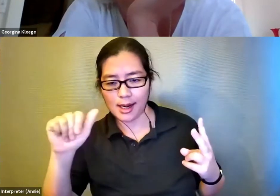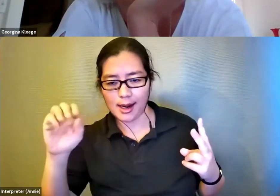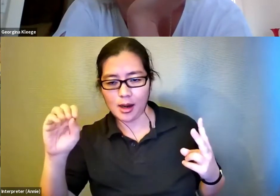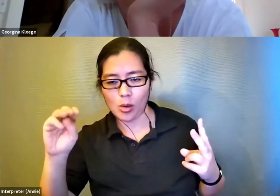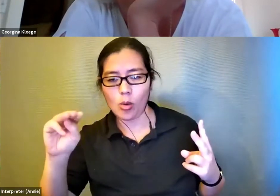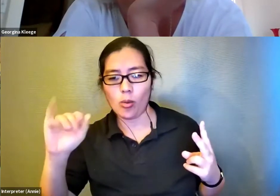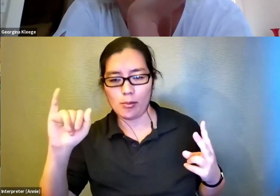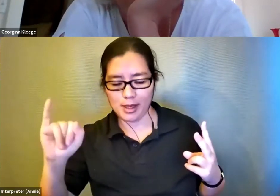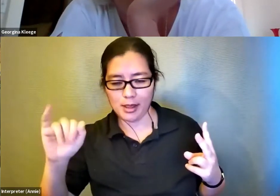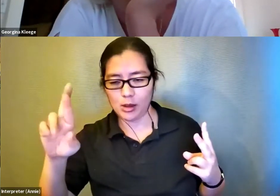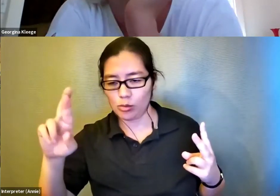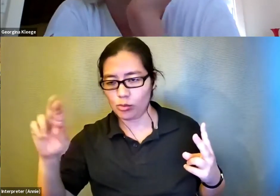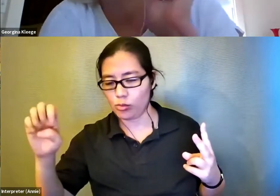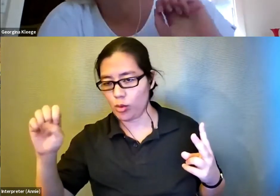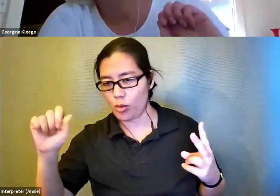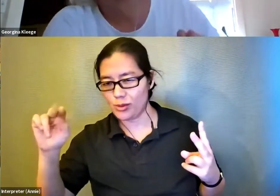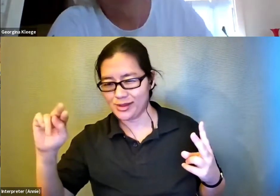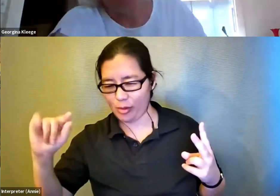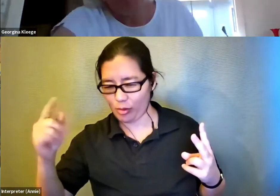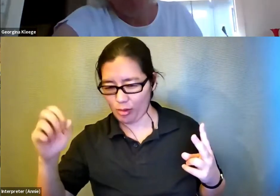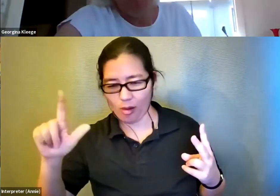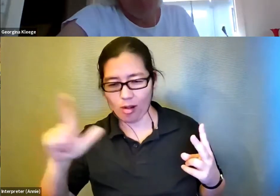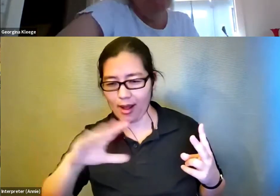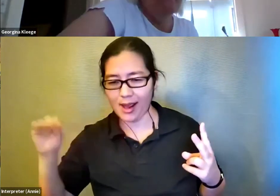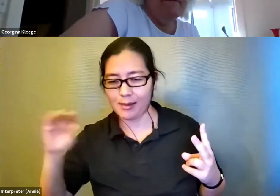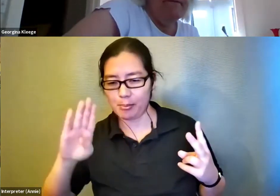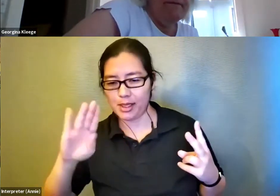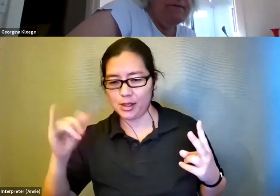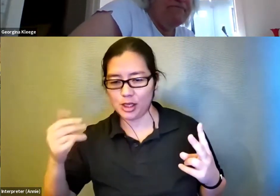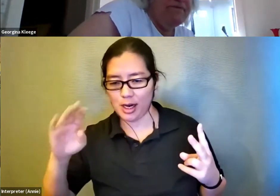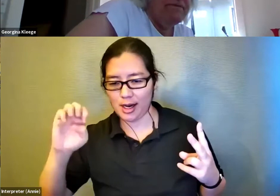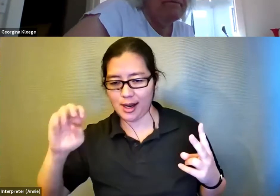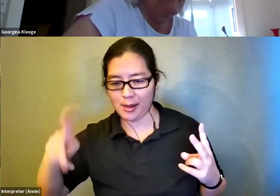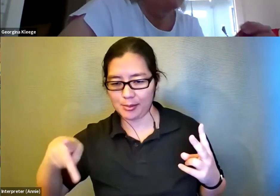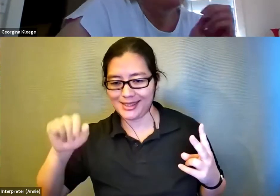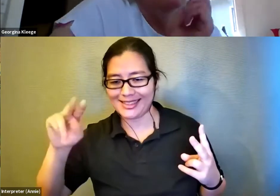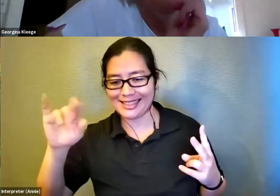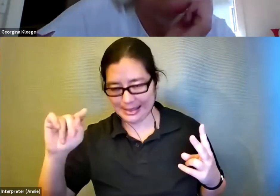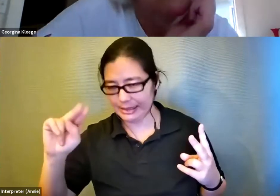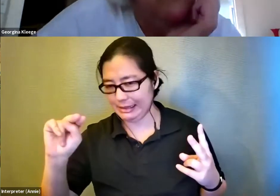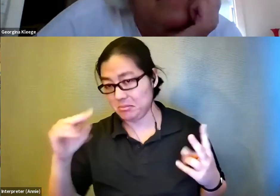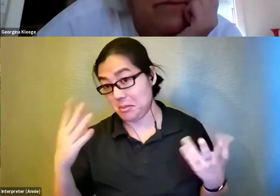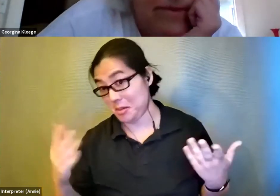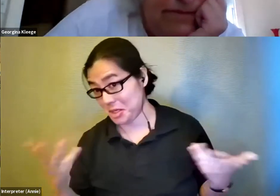creating a wide variety of tactile graphics. Most of our designs are created in